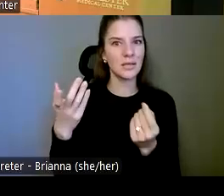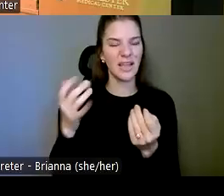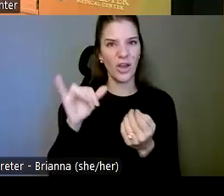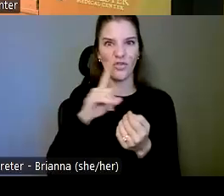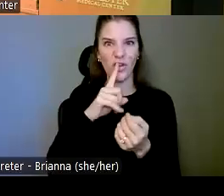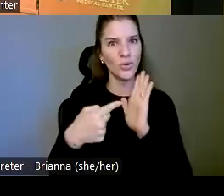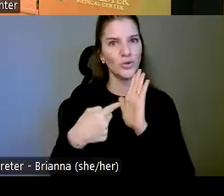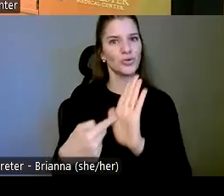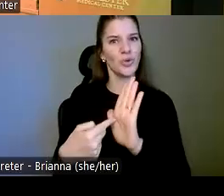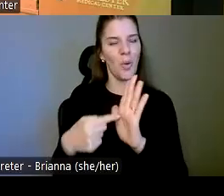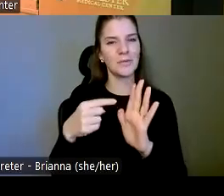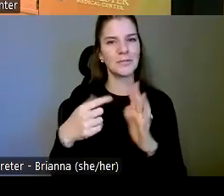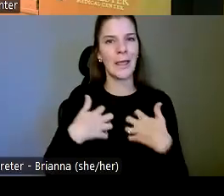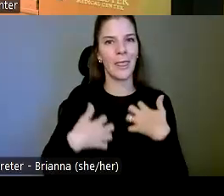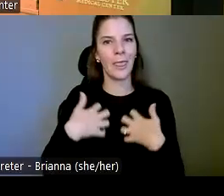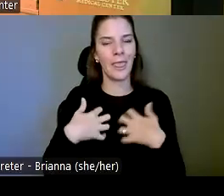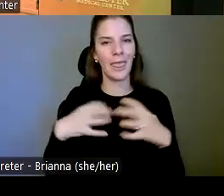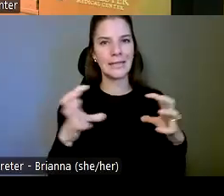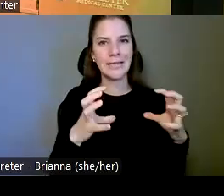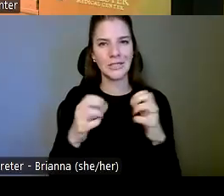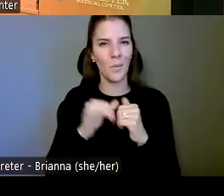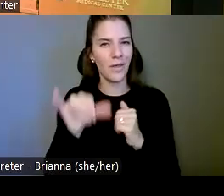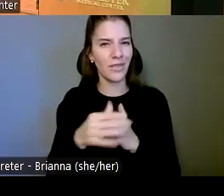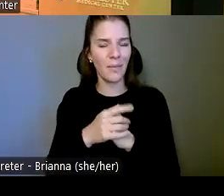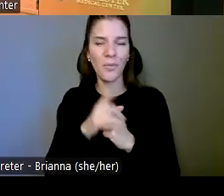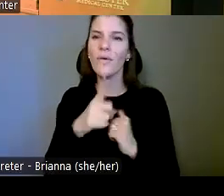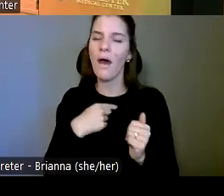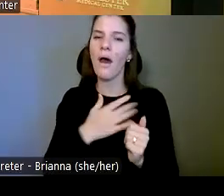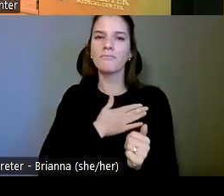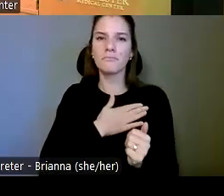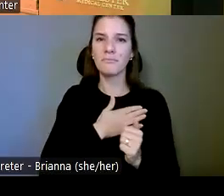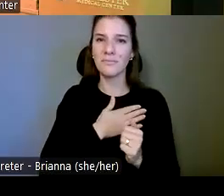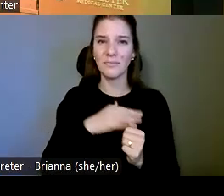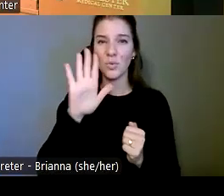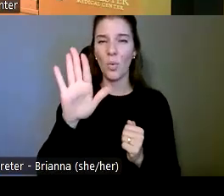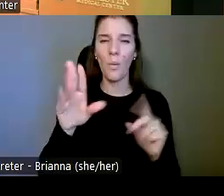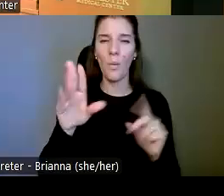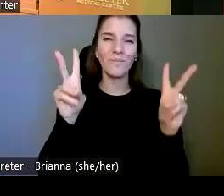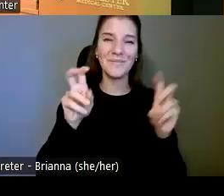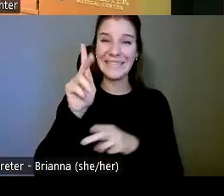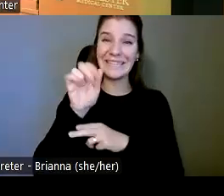around those things. But it's it's also incredibly inspiring that that key really is right there all